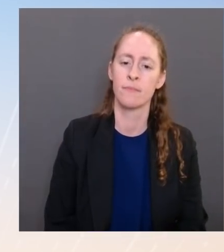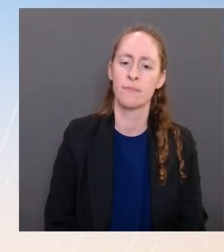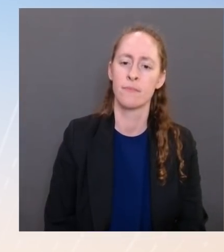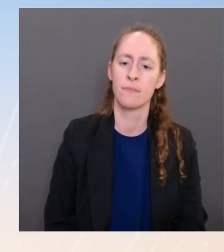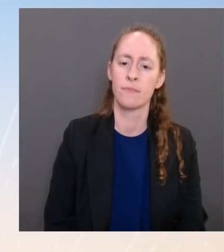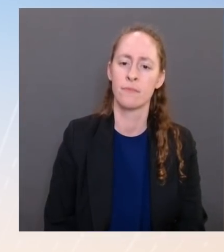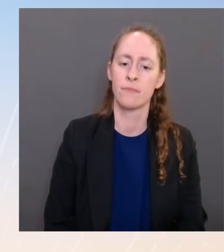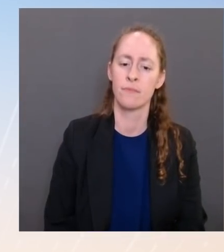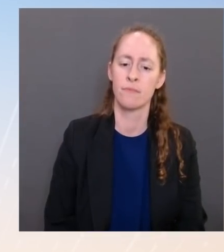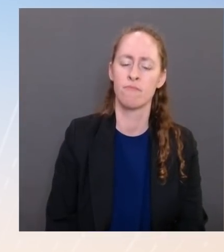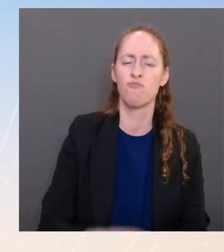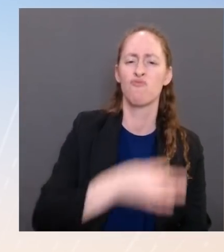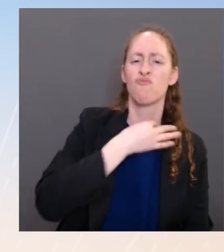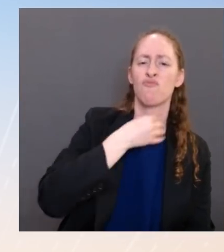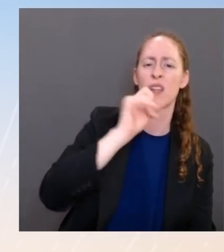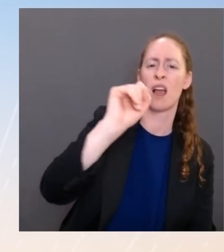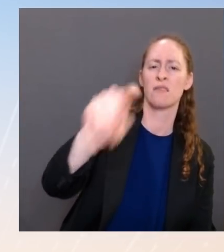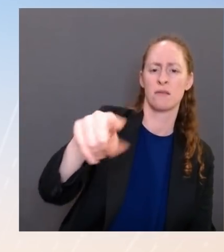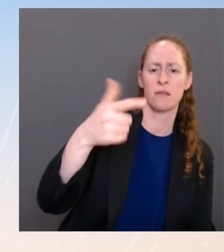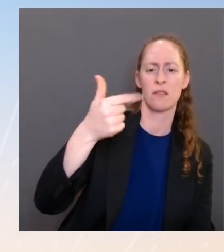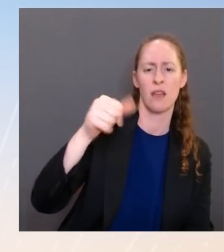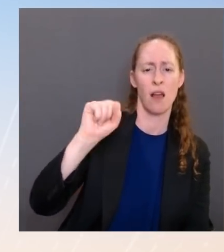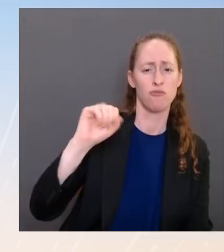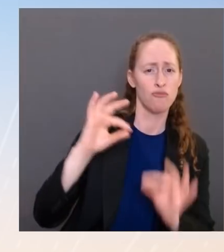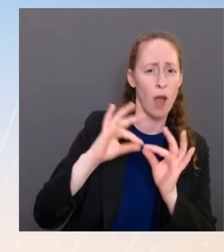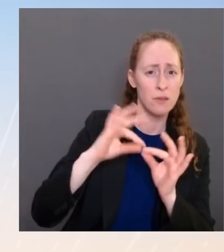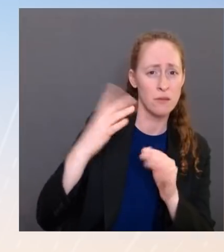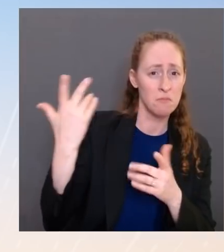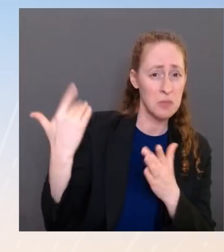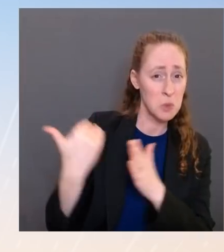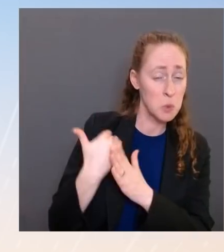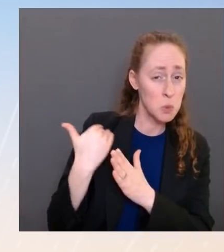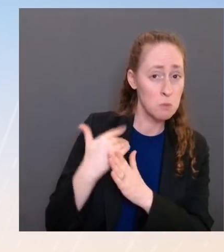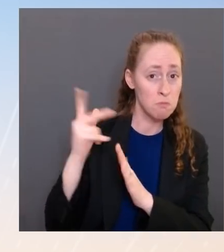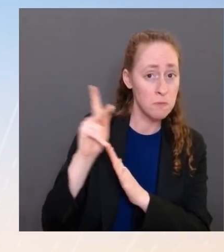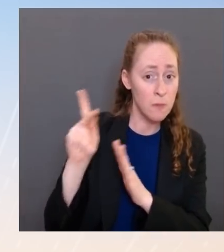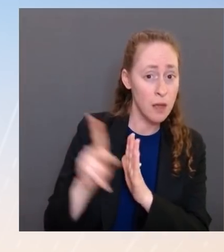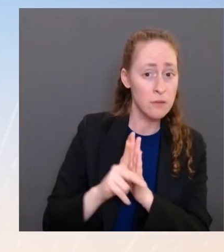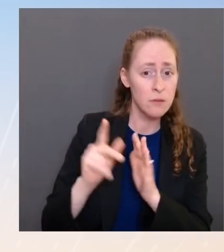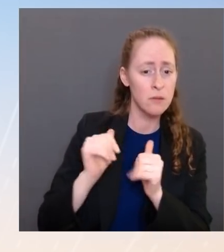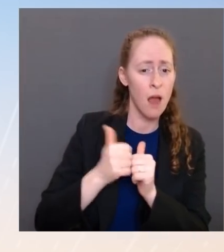might be considering to address high gas prices? And how seriously is the administration considering